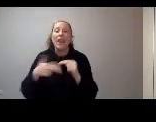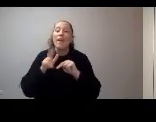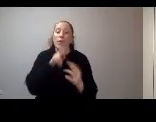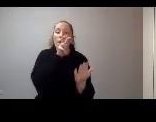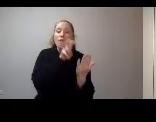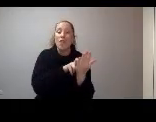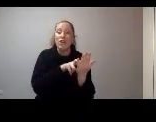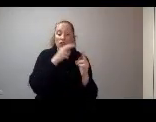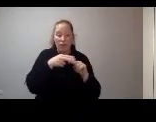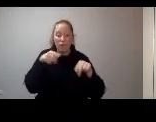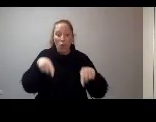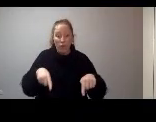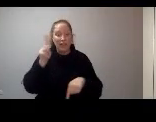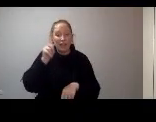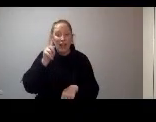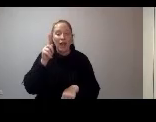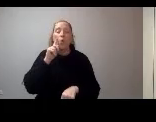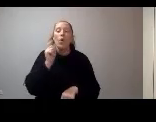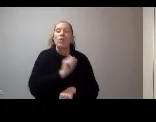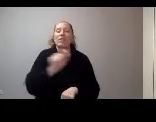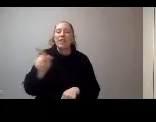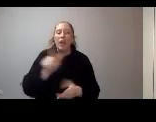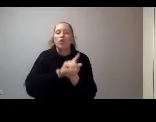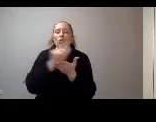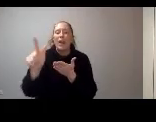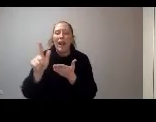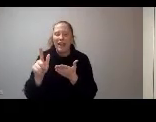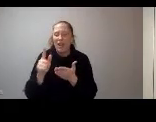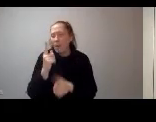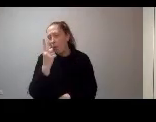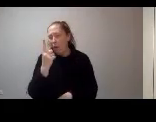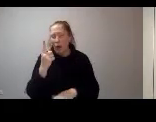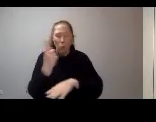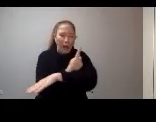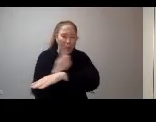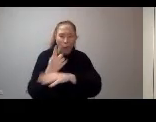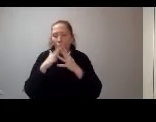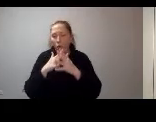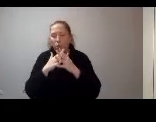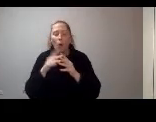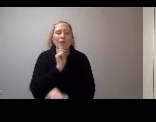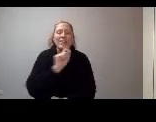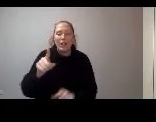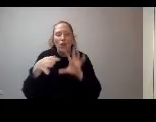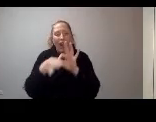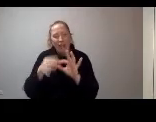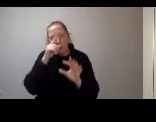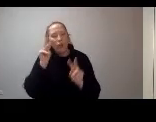will receive the link to the recording within about one week. Now, we have a jam-packed session for you today,